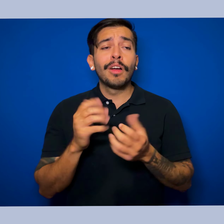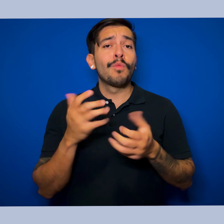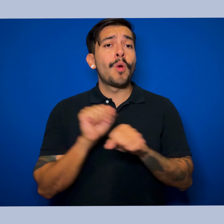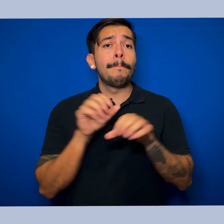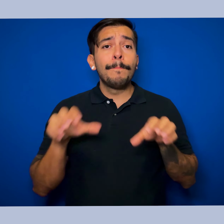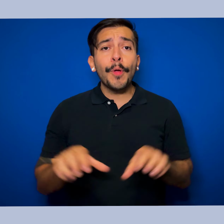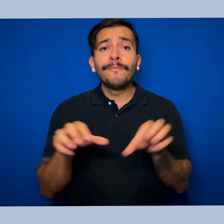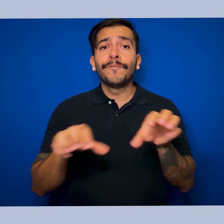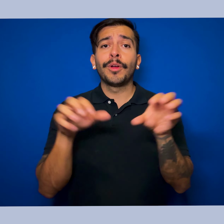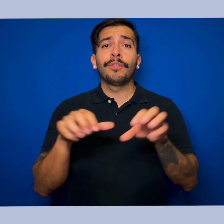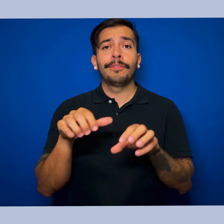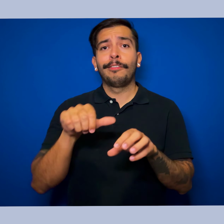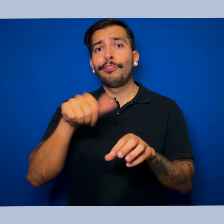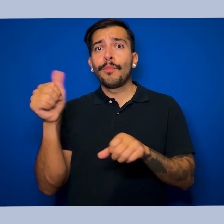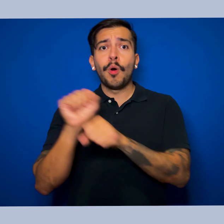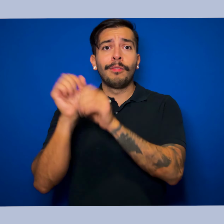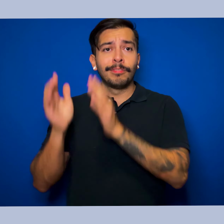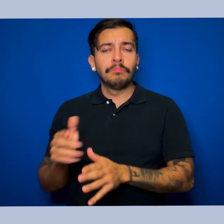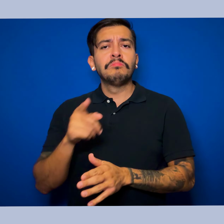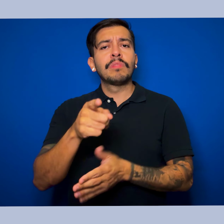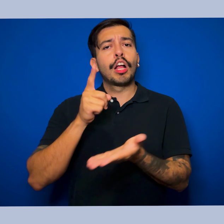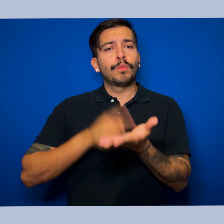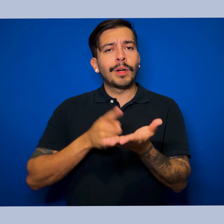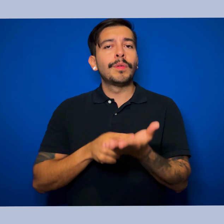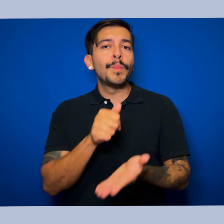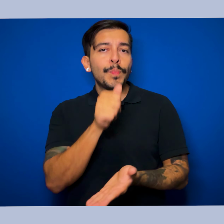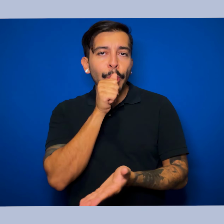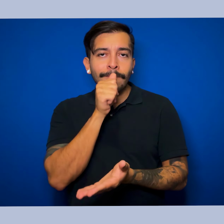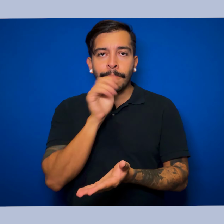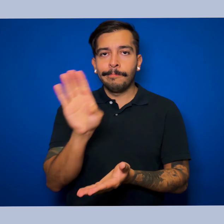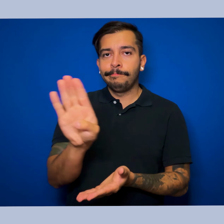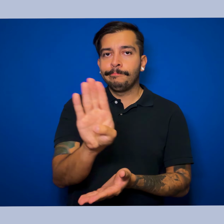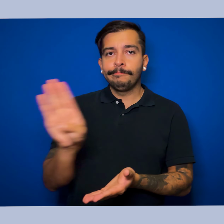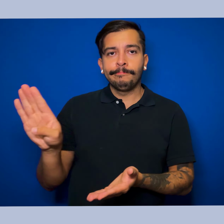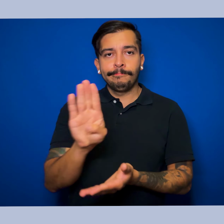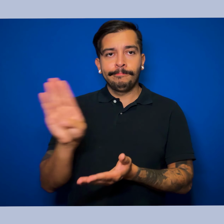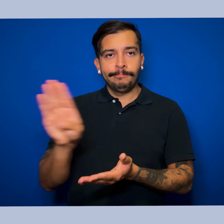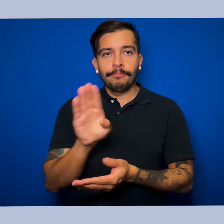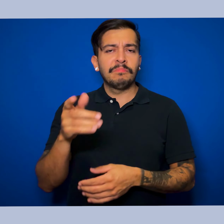or work performance of a workmate, address the behavior privately with the workmate